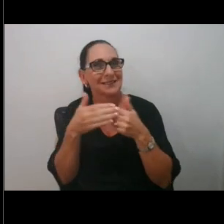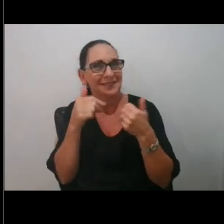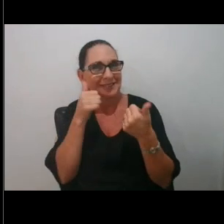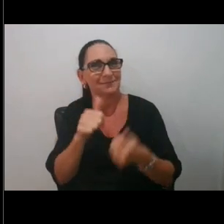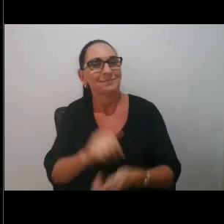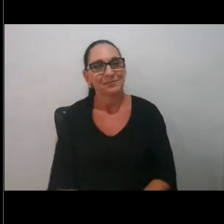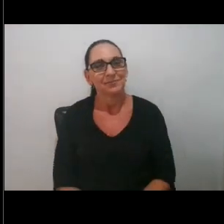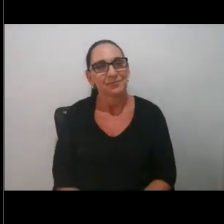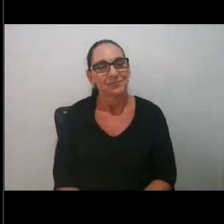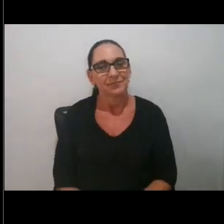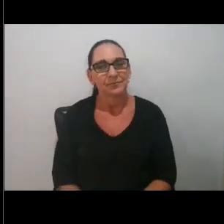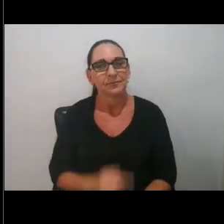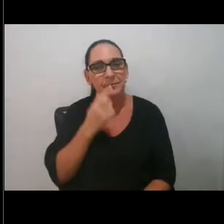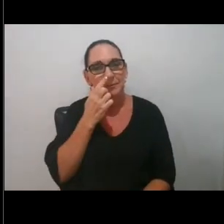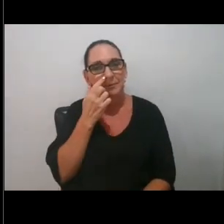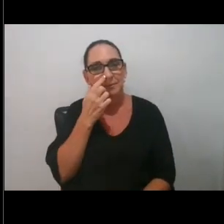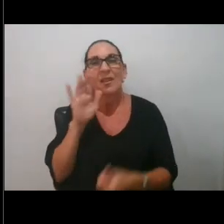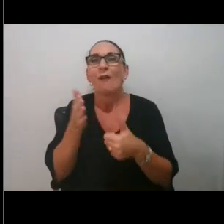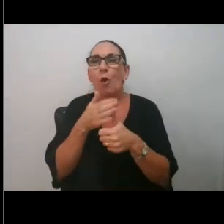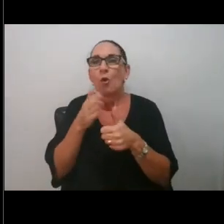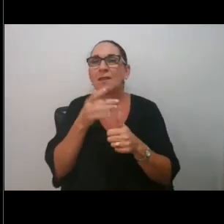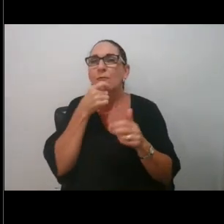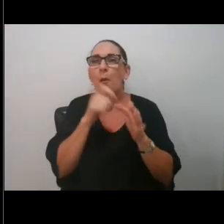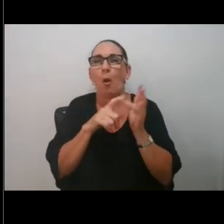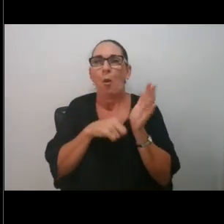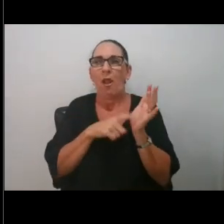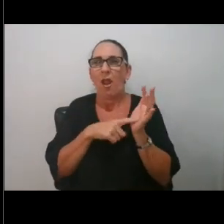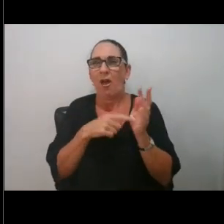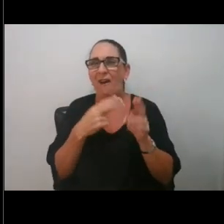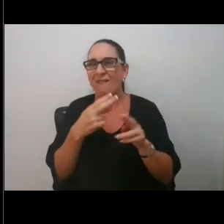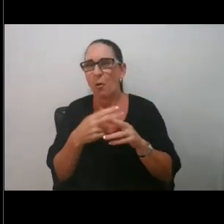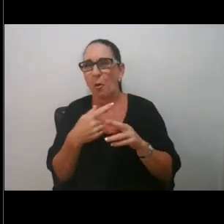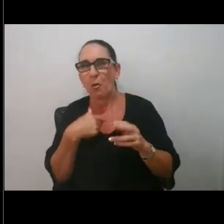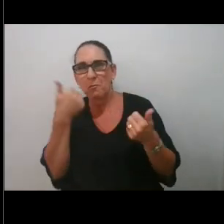a couple of polls who' like to run through just to get a sense of who's joining us today so the